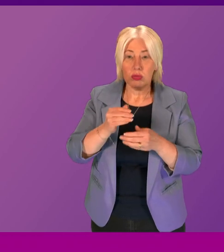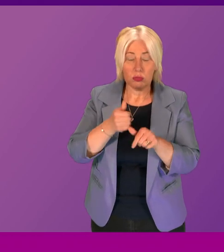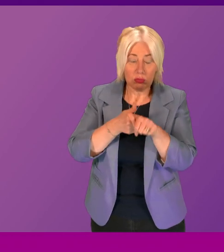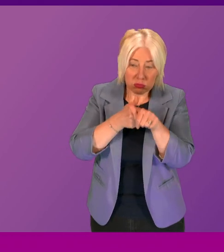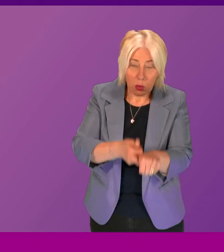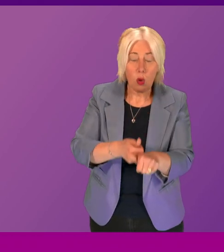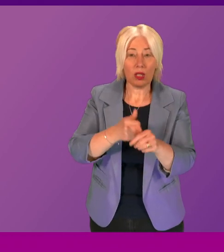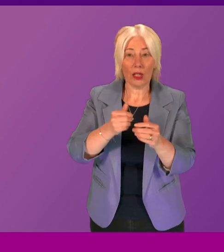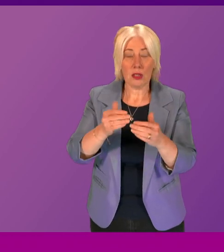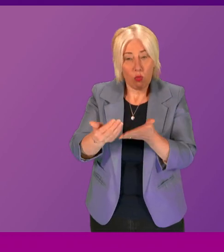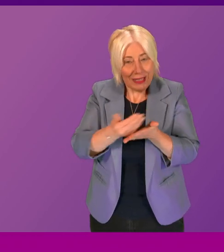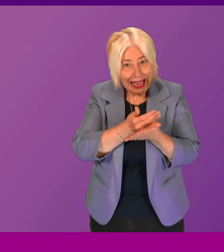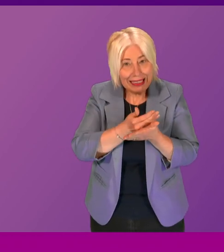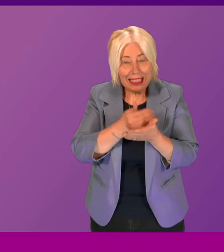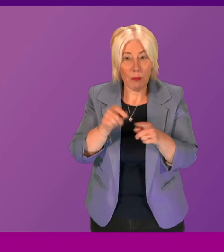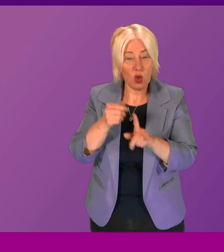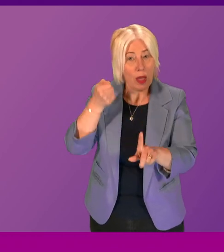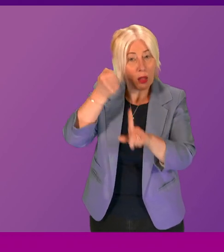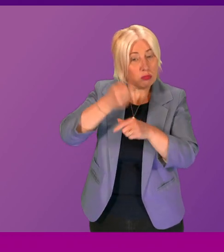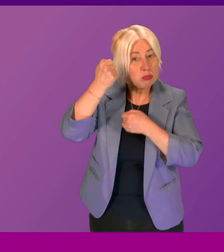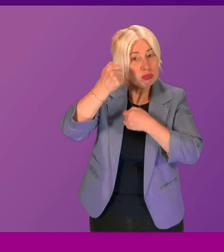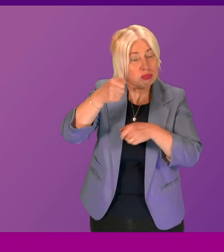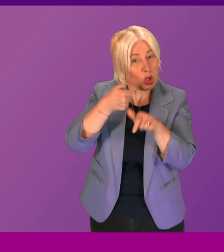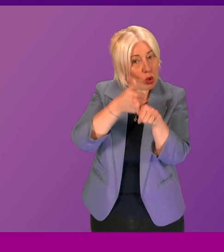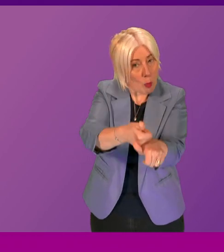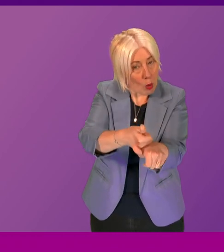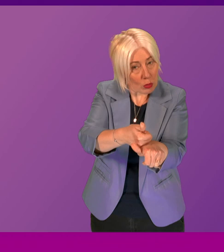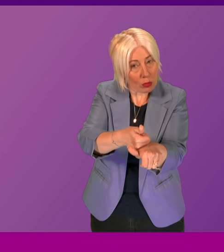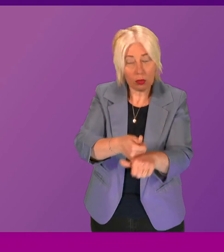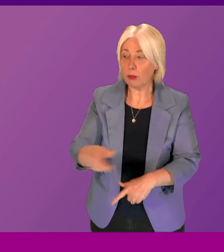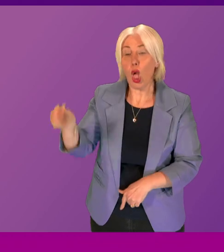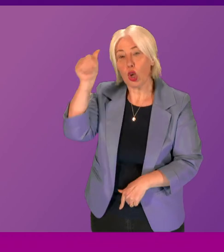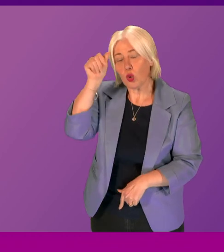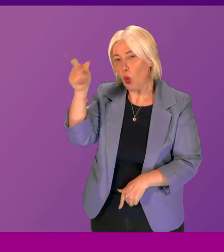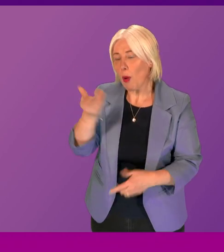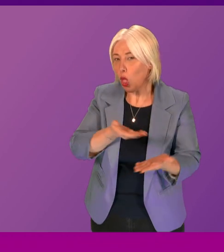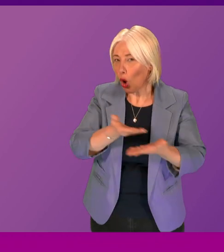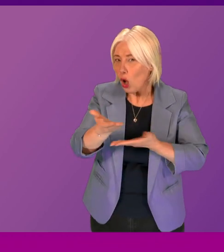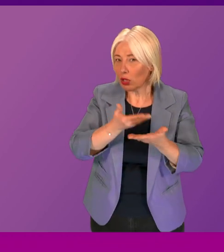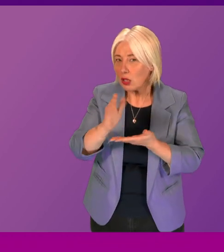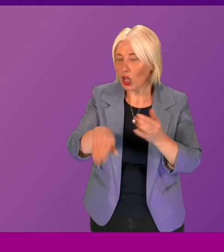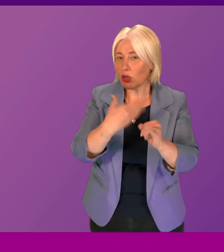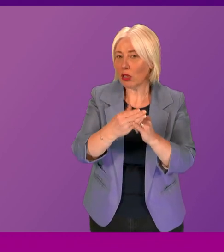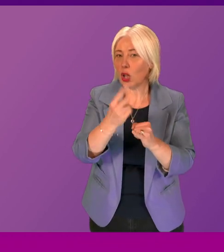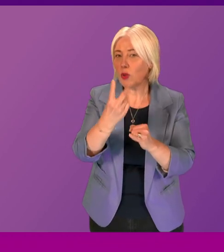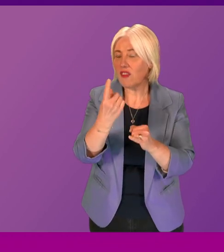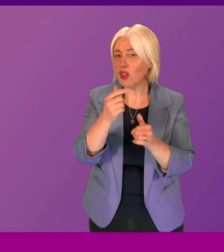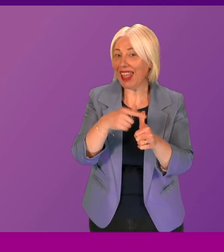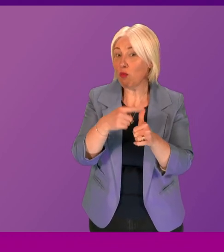Karen Adam will be aware of the consultation on that bill, which will run to 21 April this year.